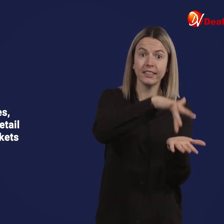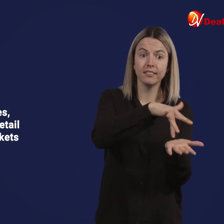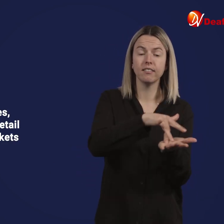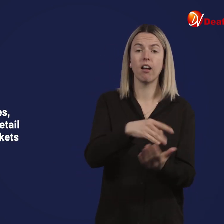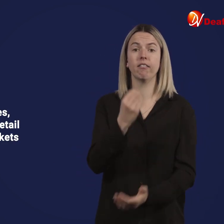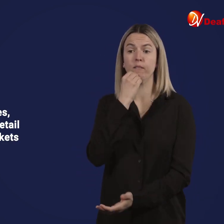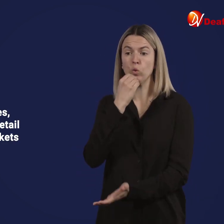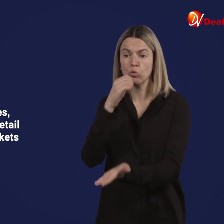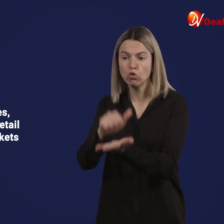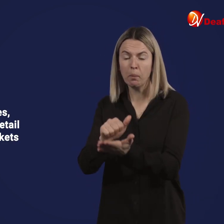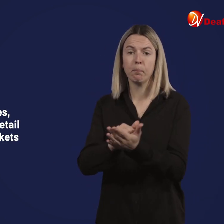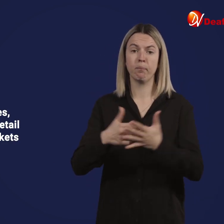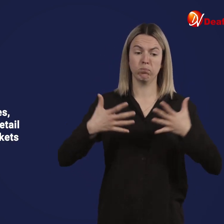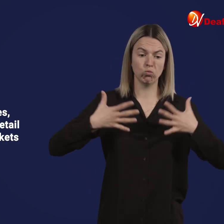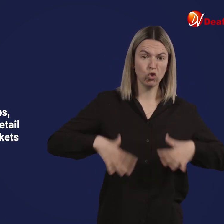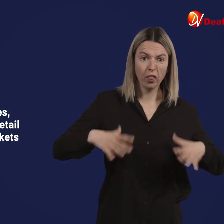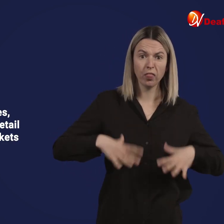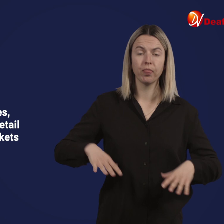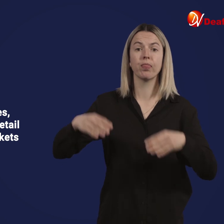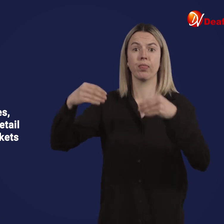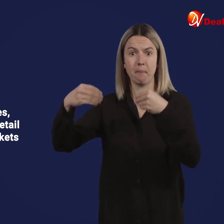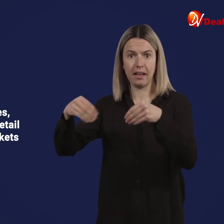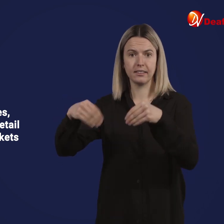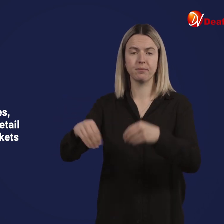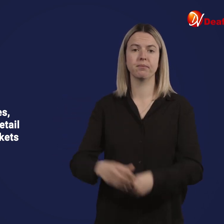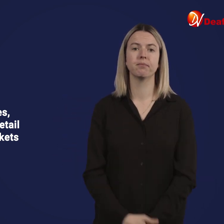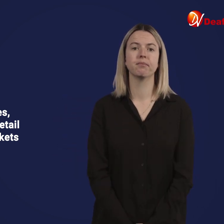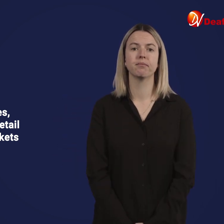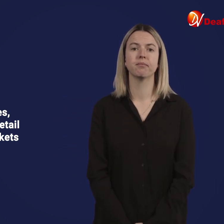In shopping centres, supermarkets, retail outlets and markets.